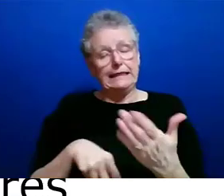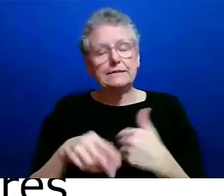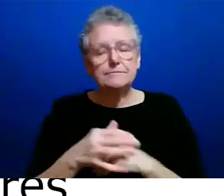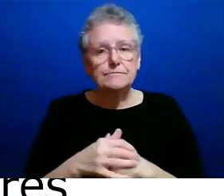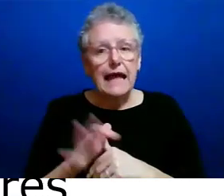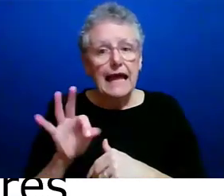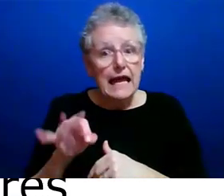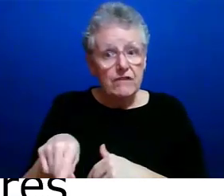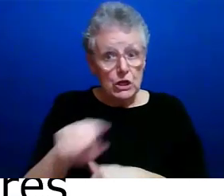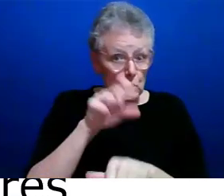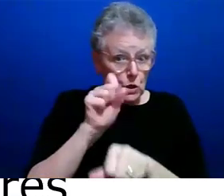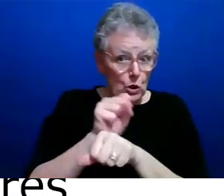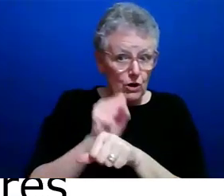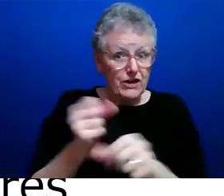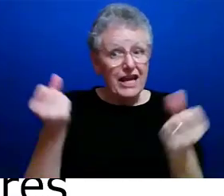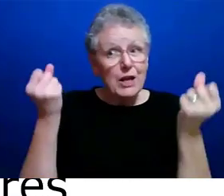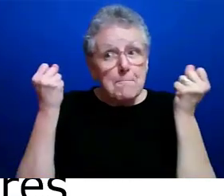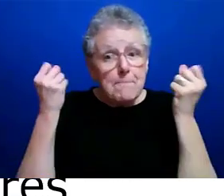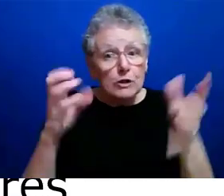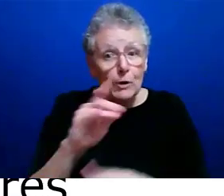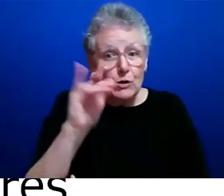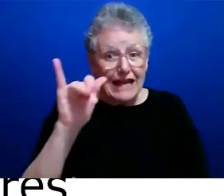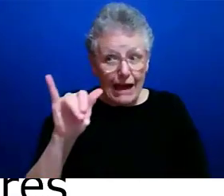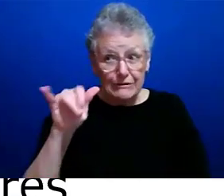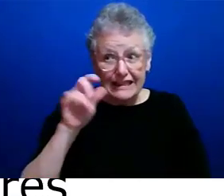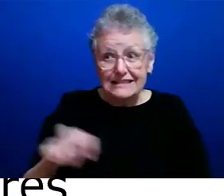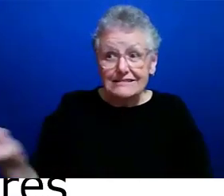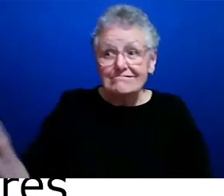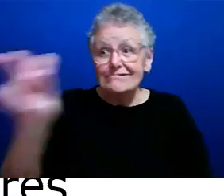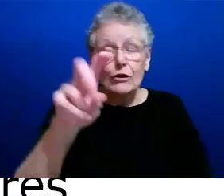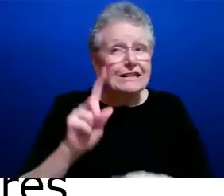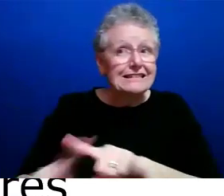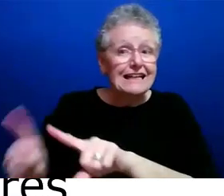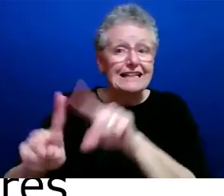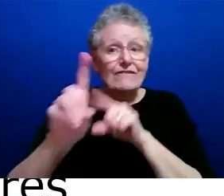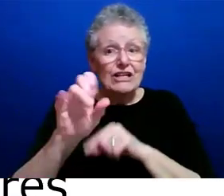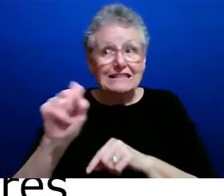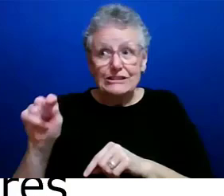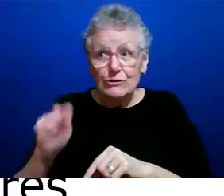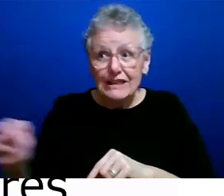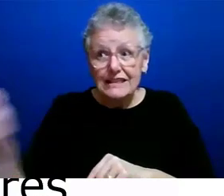If you work in multiple counties or districts, there may be district-- different